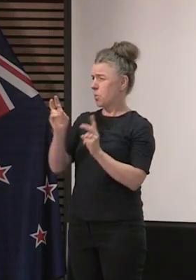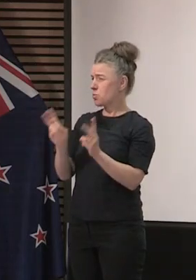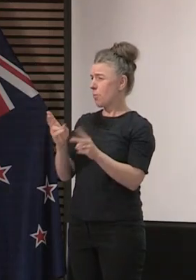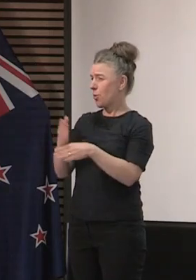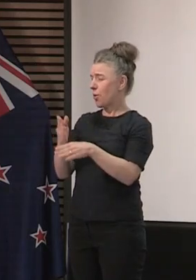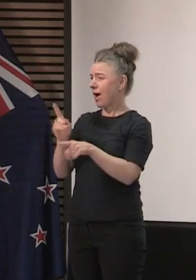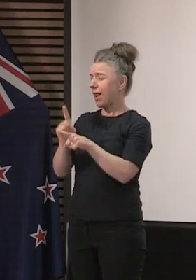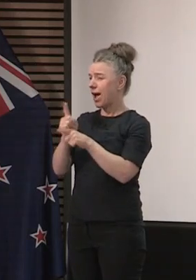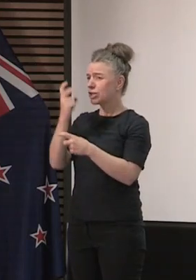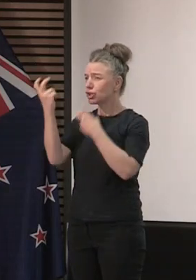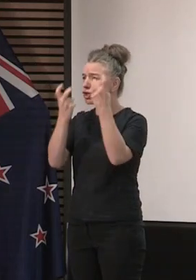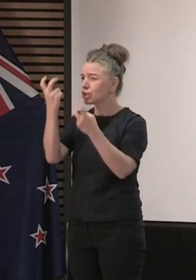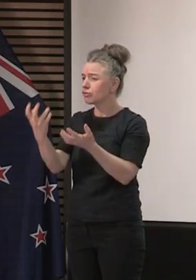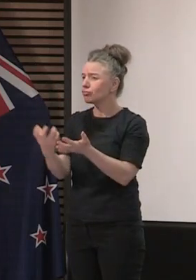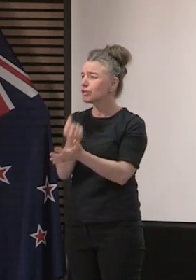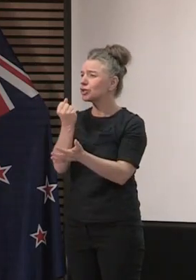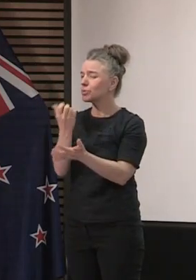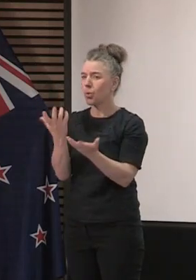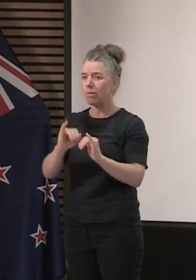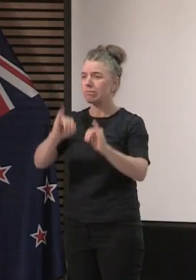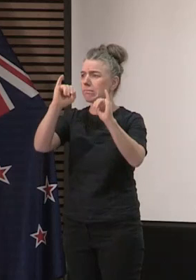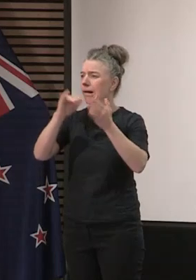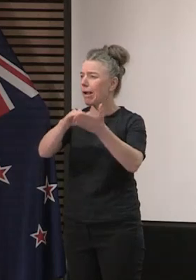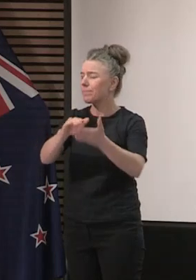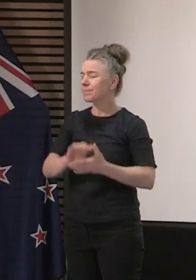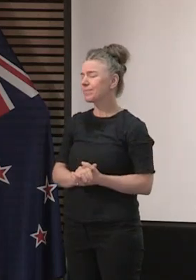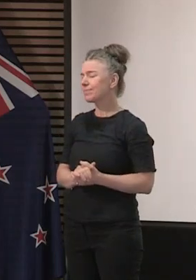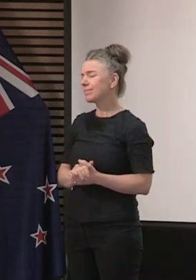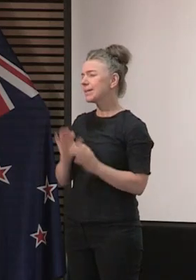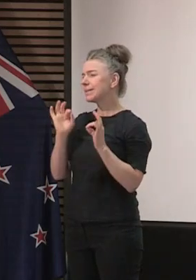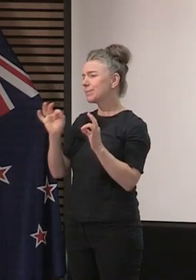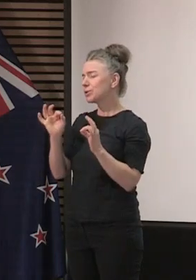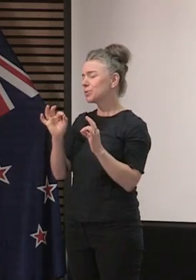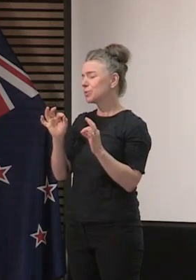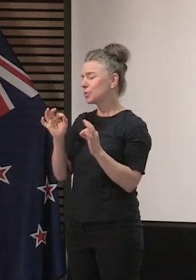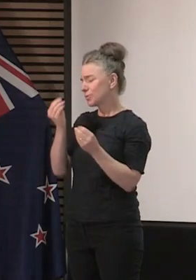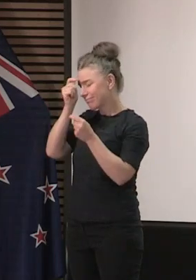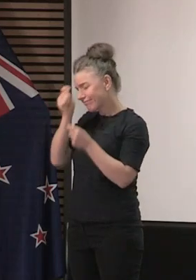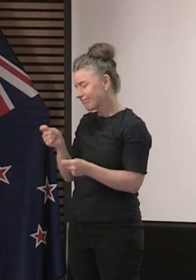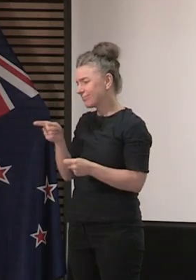to those in need. This comes alongside usual work, such as search and rescue and disaster